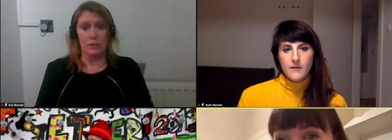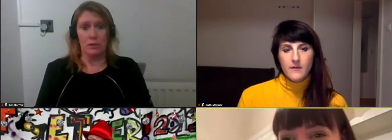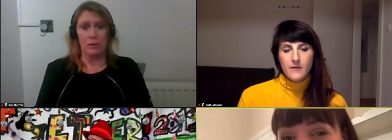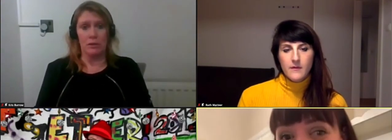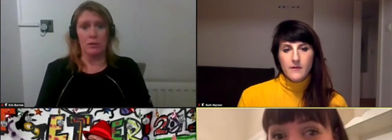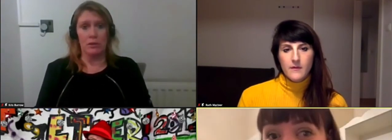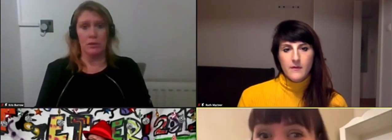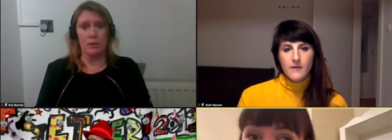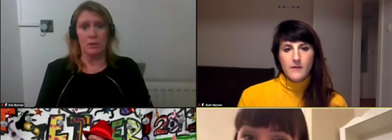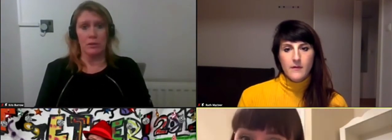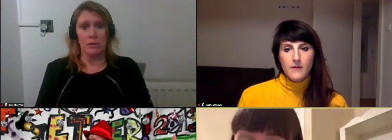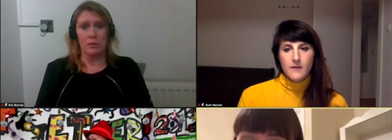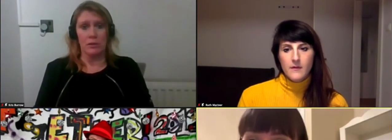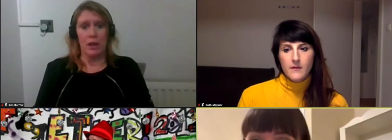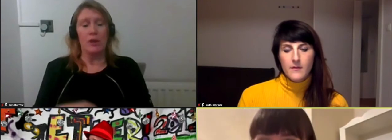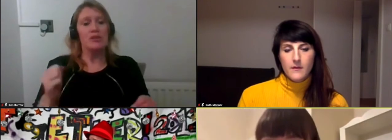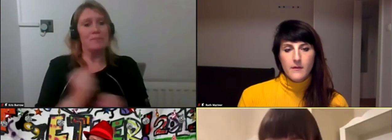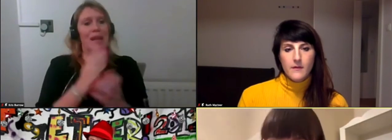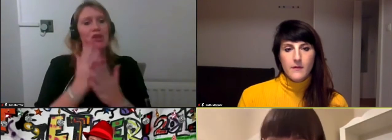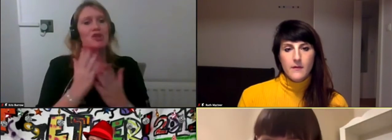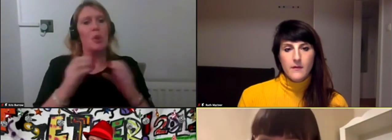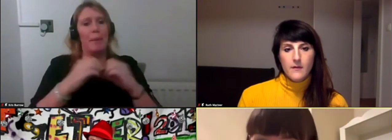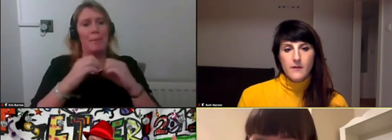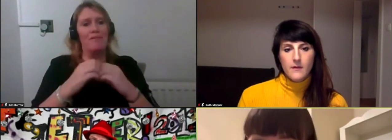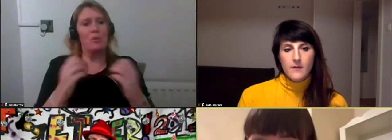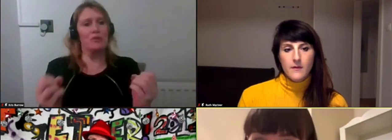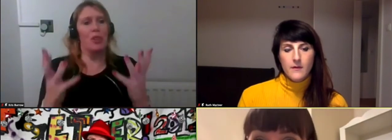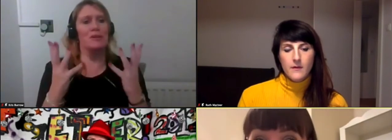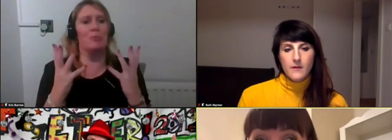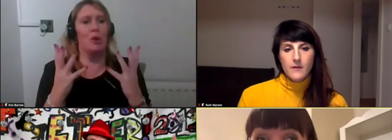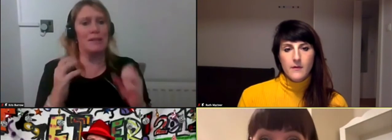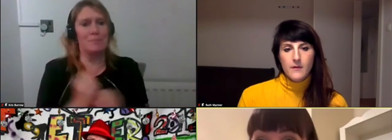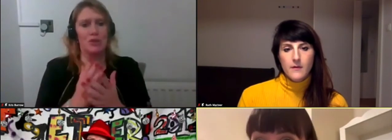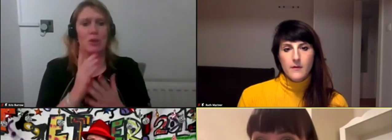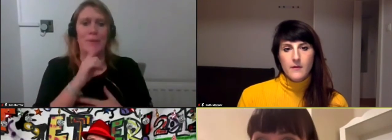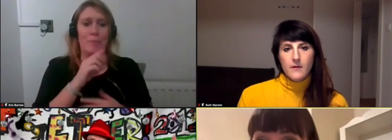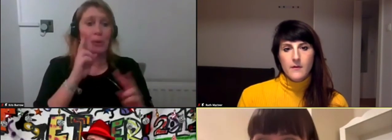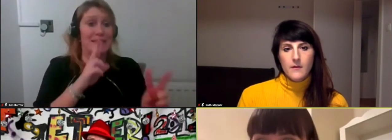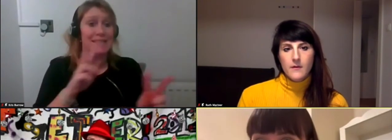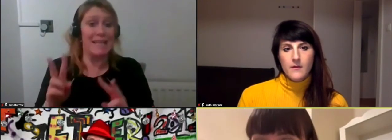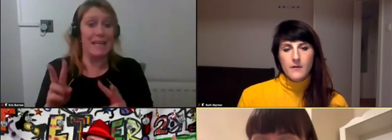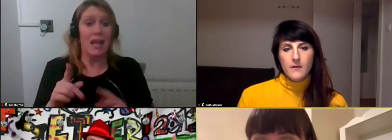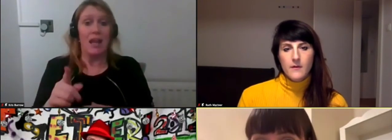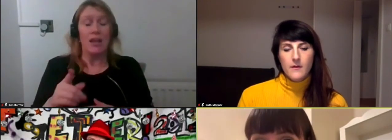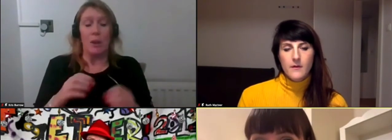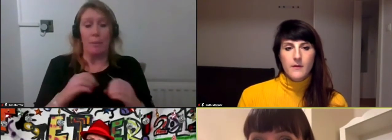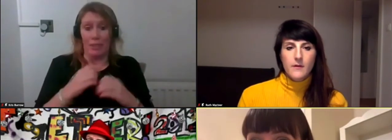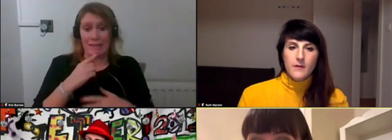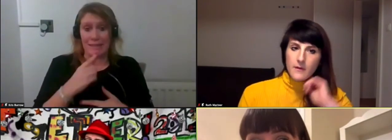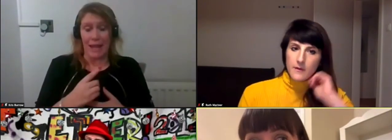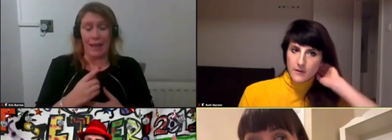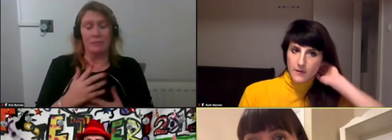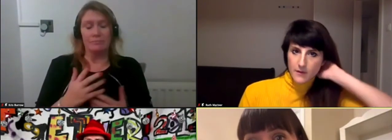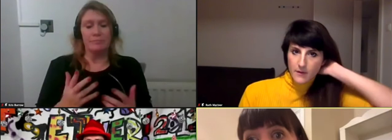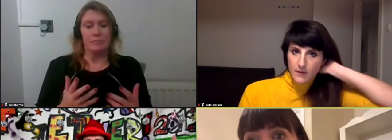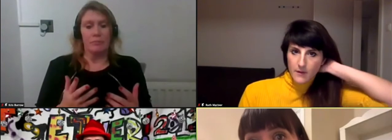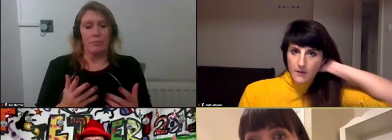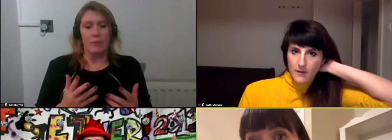you up on the screen so people can see you. Oh, thank you, just saying that I think that's a very rare thing in opera as